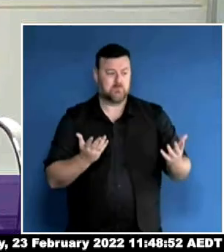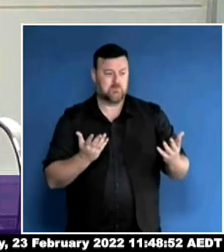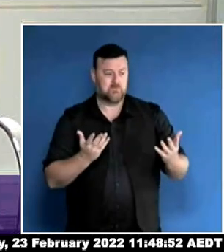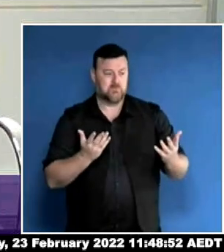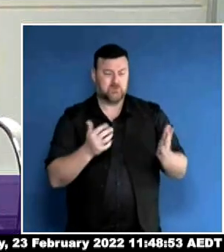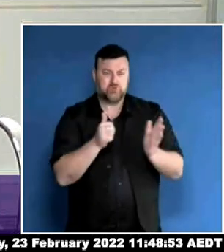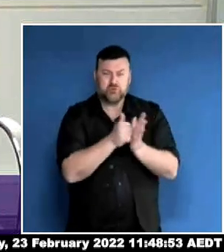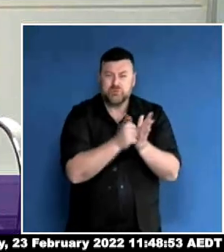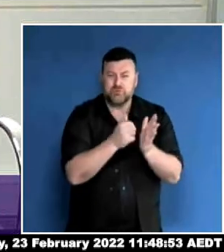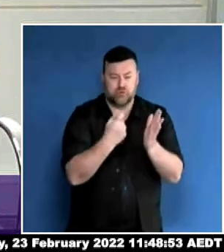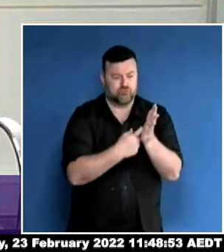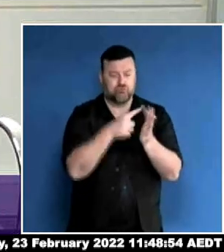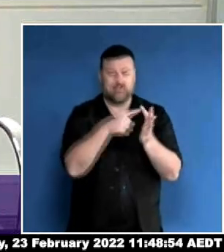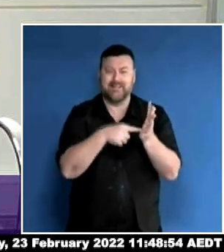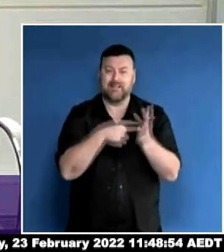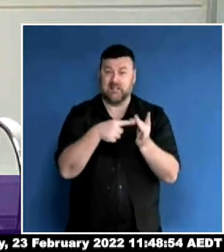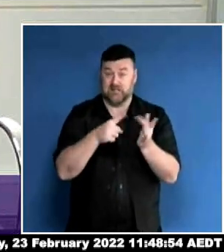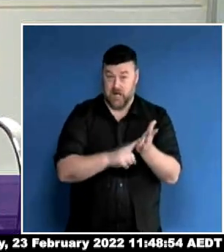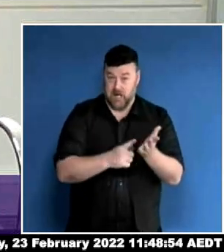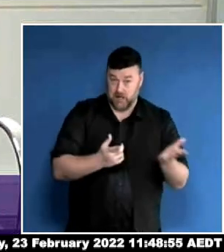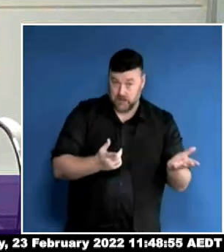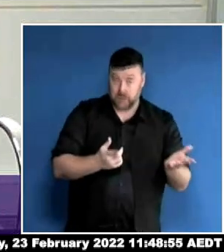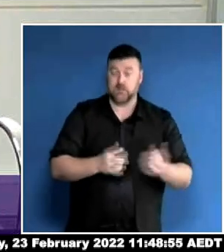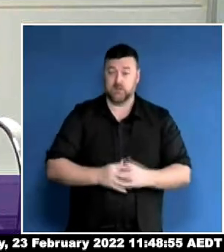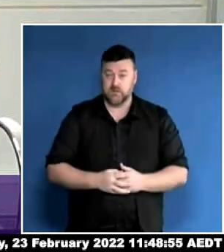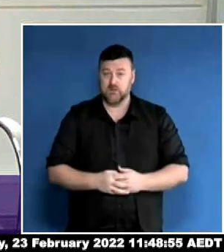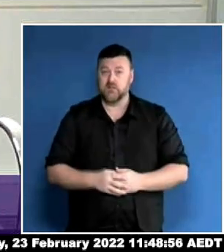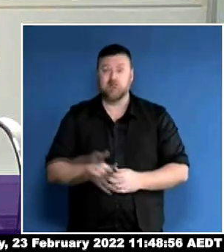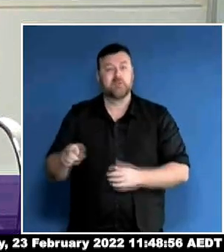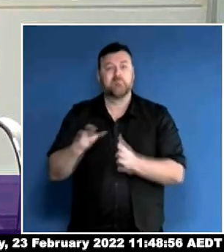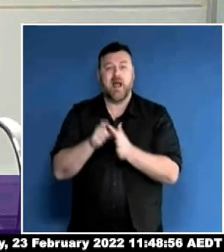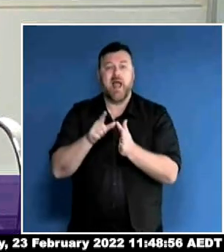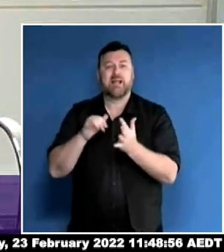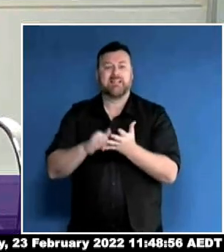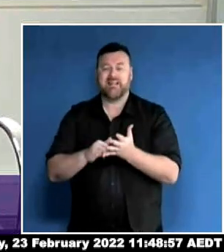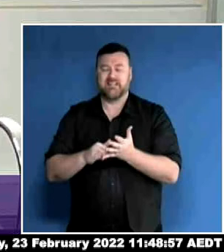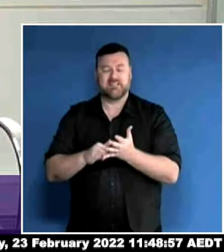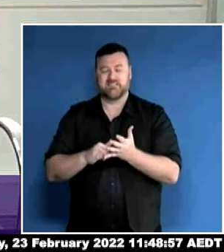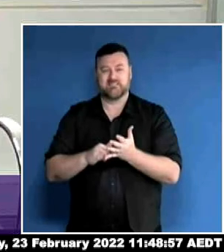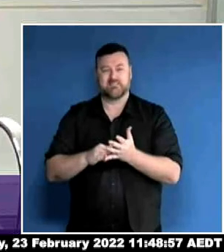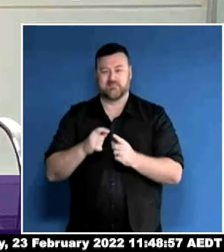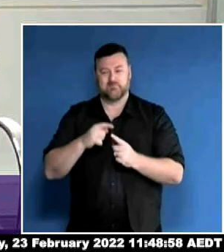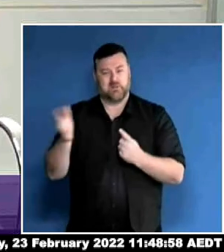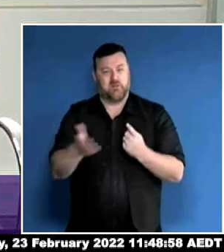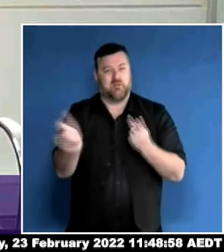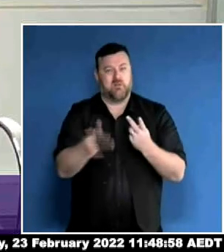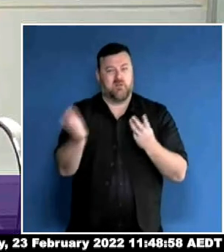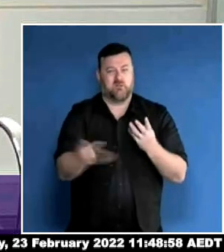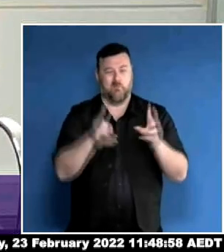most highly put into the 'other' category, which covers like personal services, repair